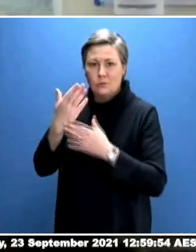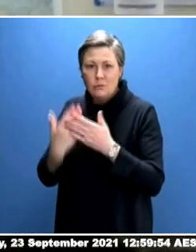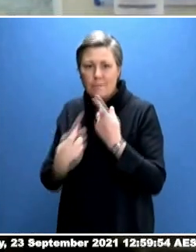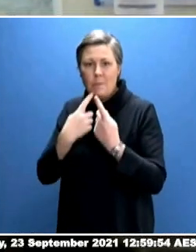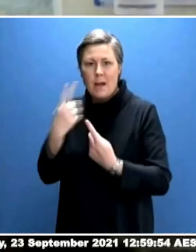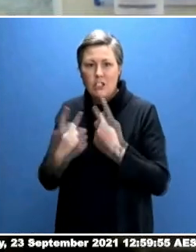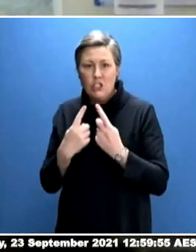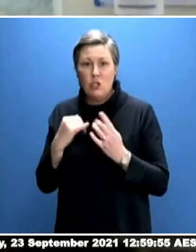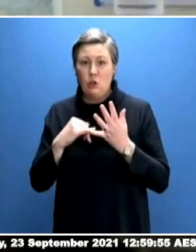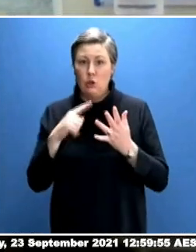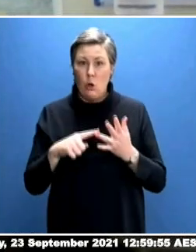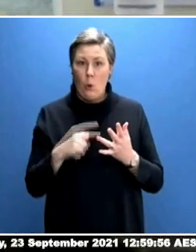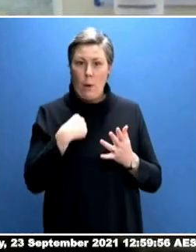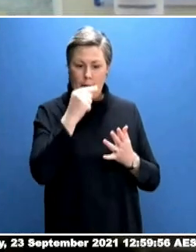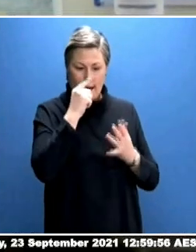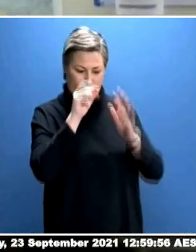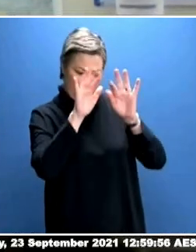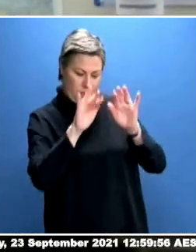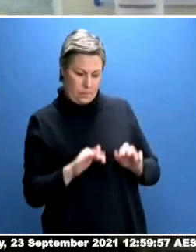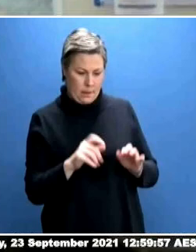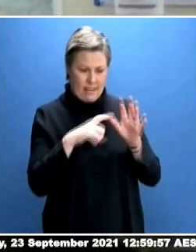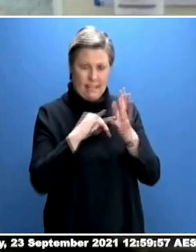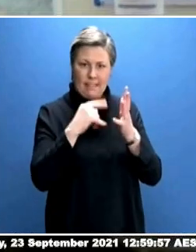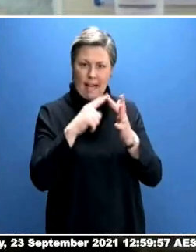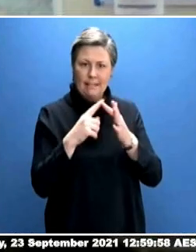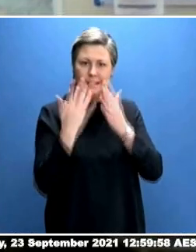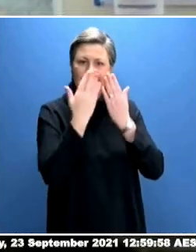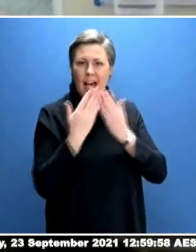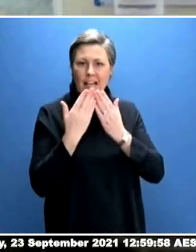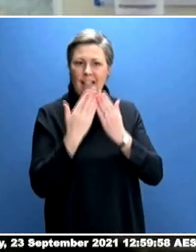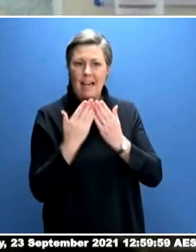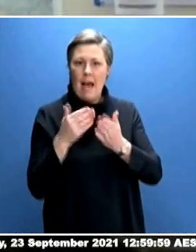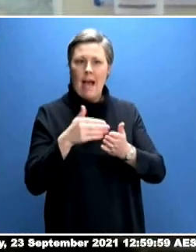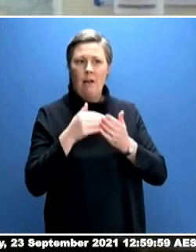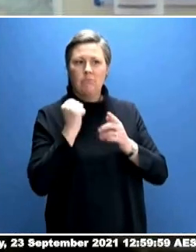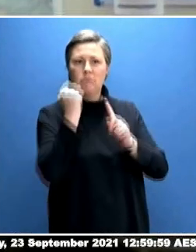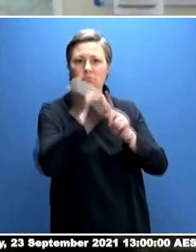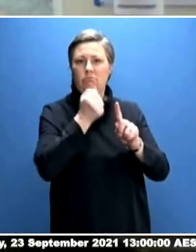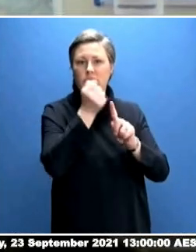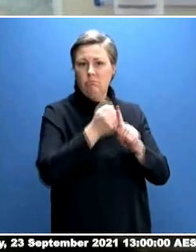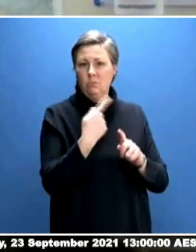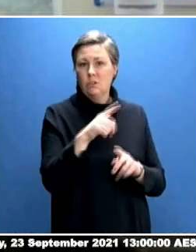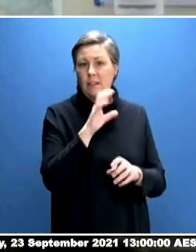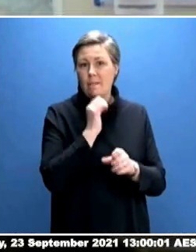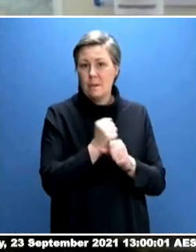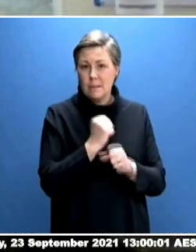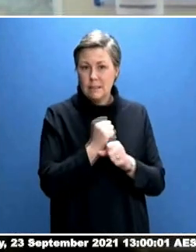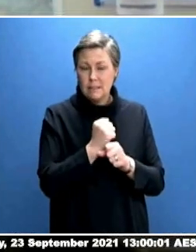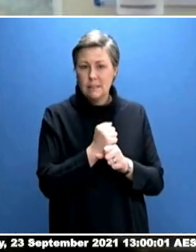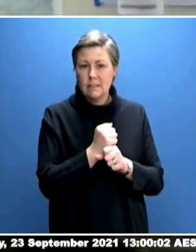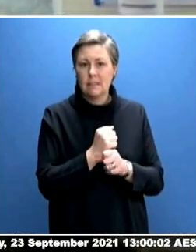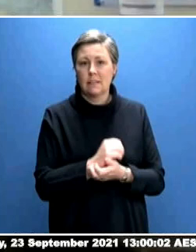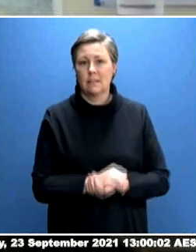Government and Aboriginal organisations, provide the culturally-appropriate